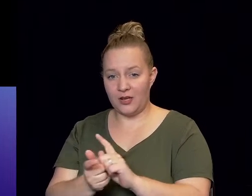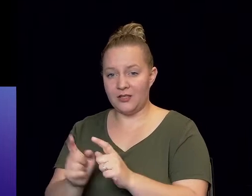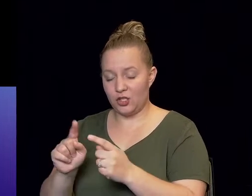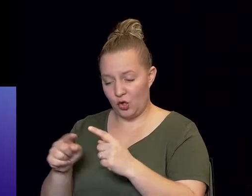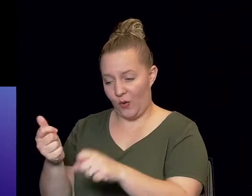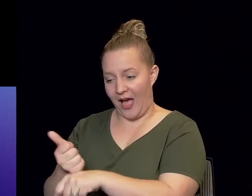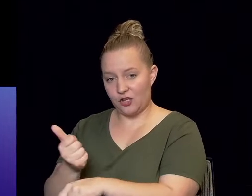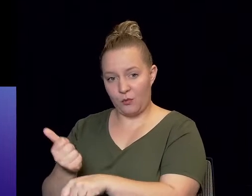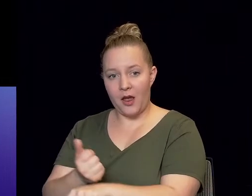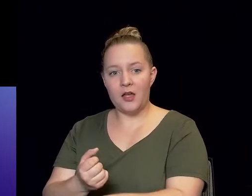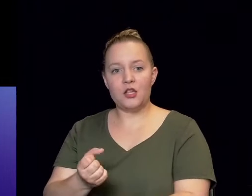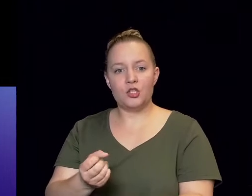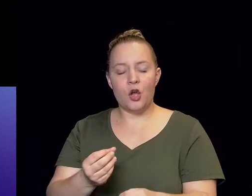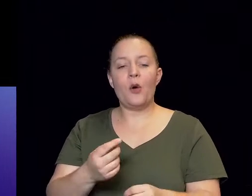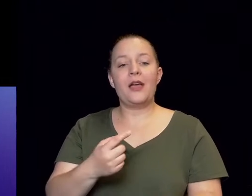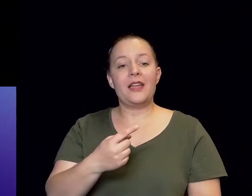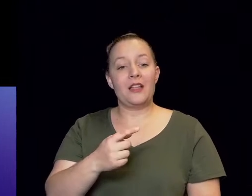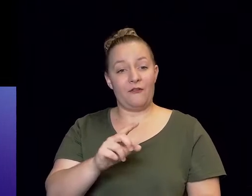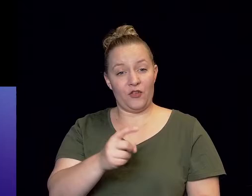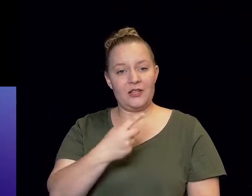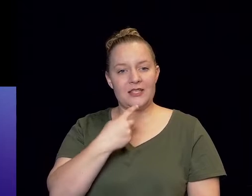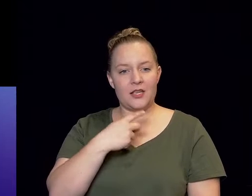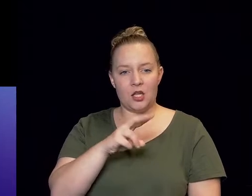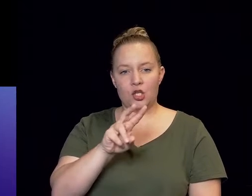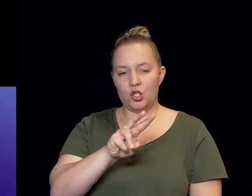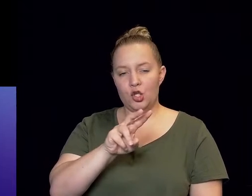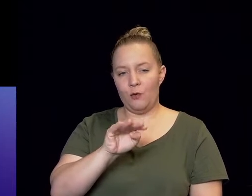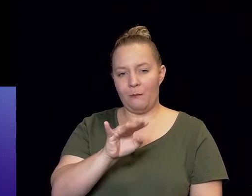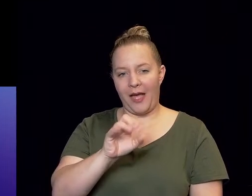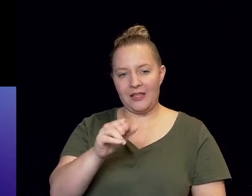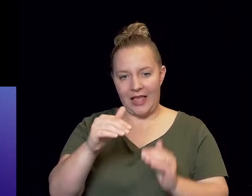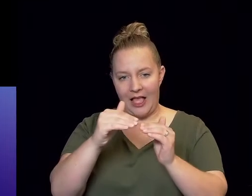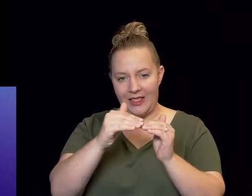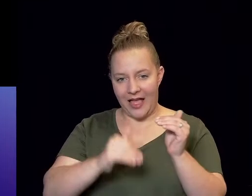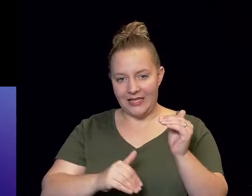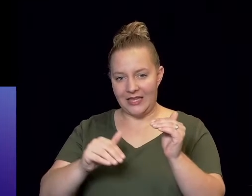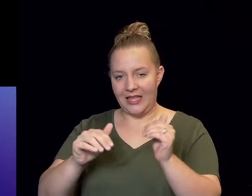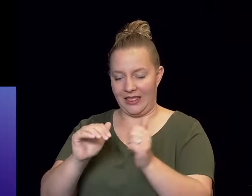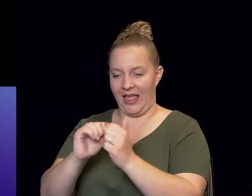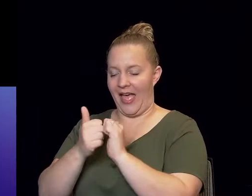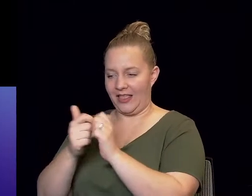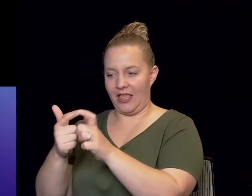says 2 miles less than the athlete ran. So, you have to kind of decide, well what is my unknown?